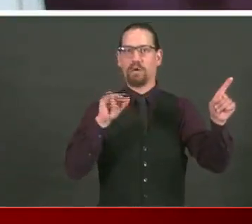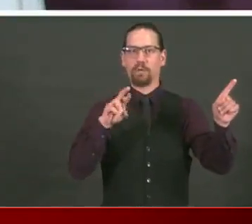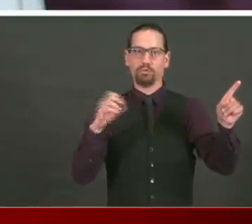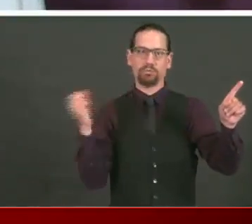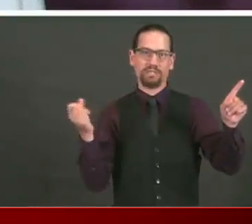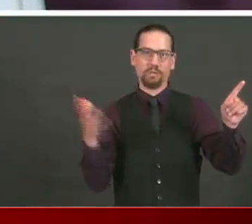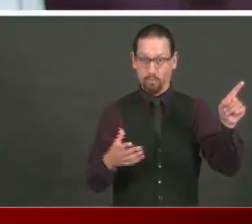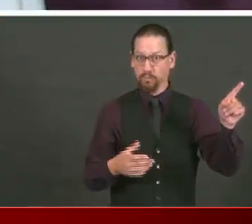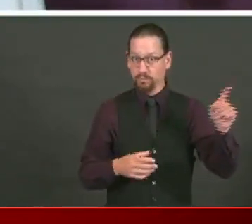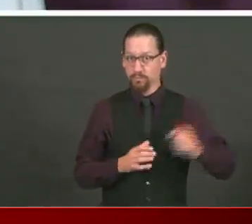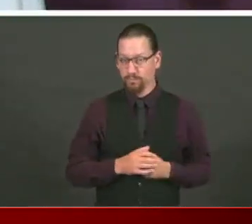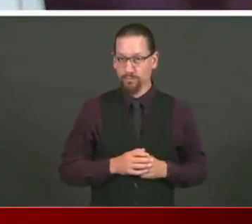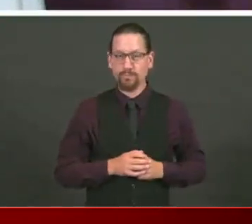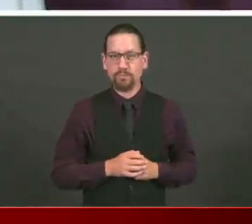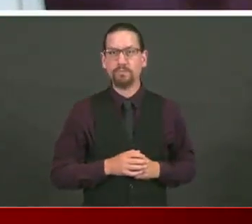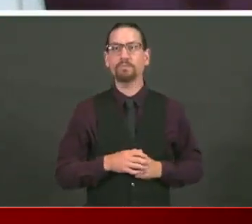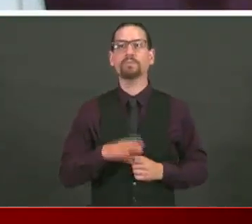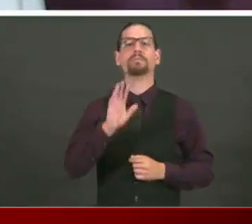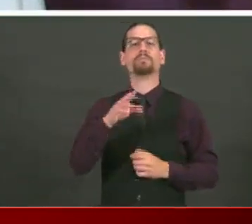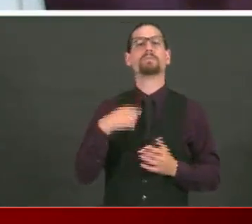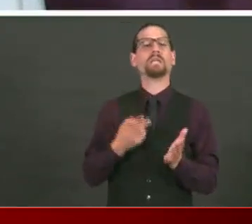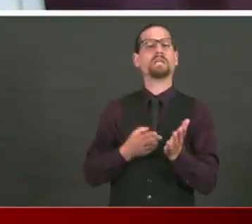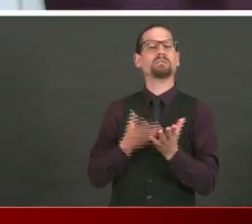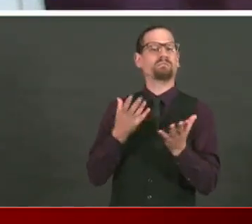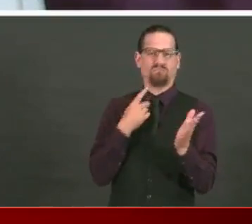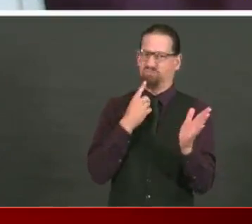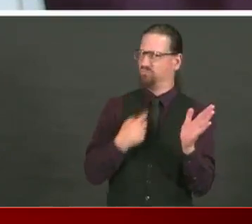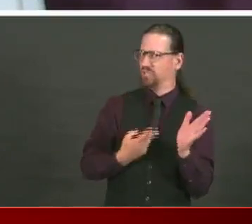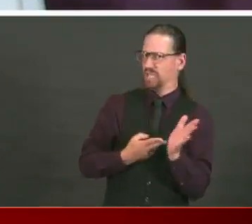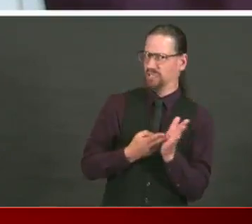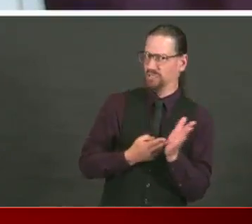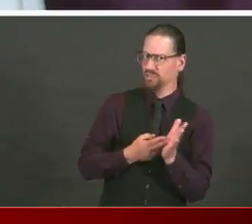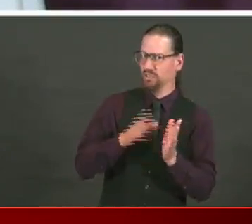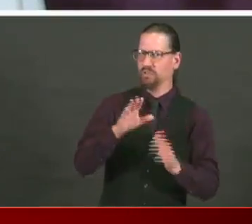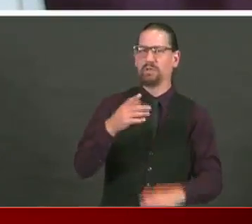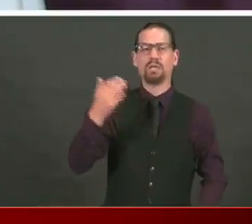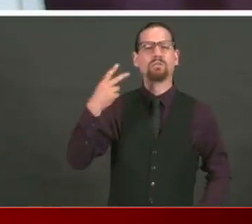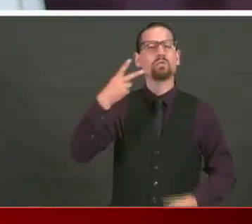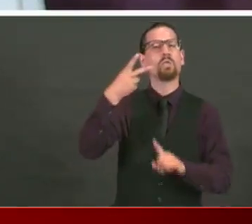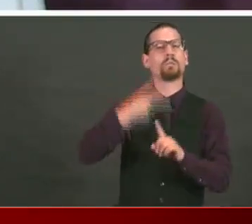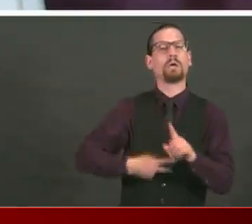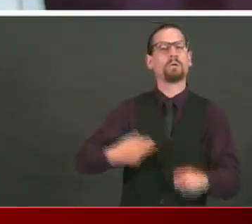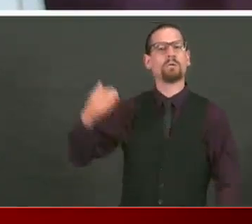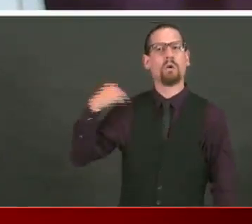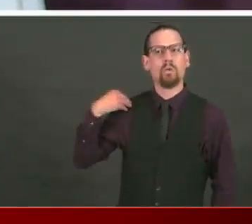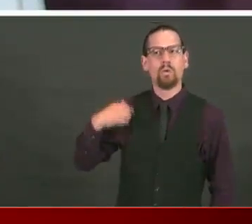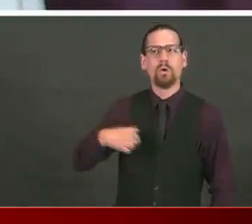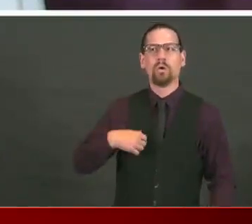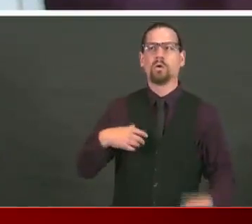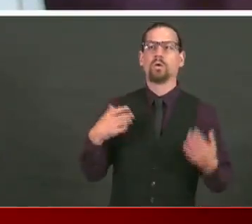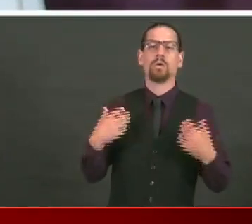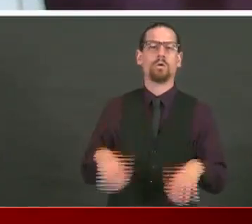I WILL SAY THERE WERE DARK DAYS A FEW MONTHS AGO WHEN I DID NOT KNOW HOW I WAS GOING TO DO THIS OR HOW I WAS GOING TO MEET THE NEEDS OF RHODE ISLANDERS FOR